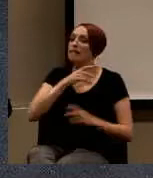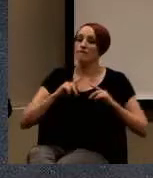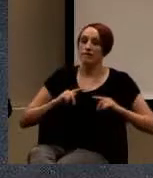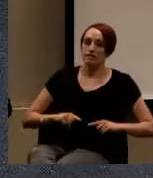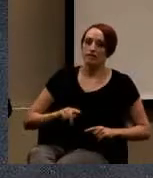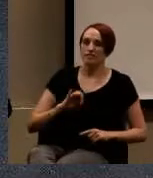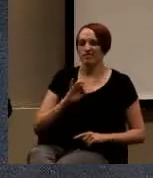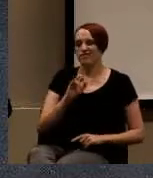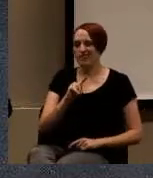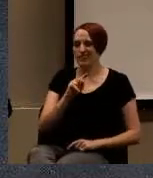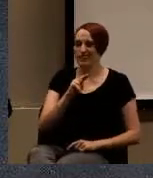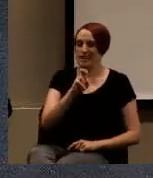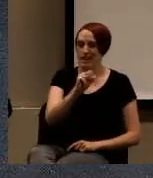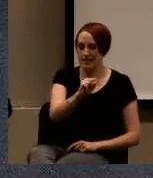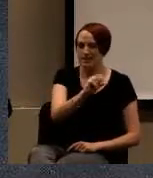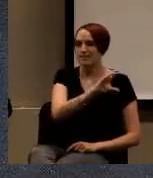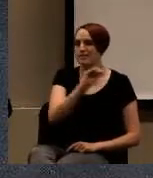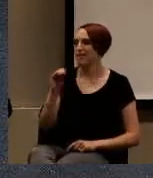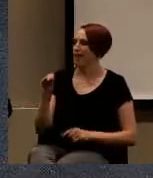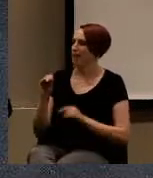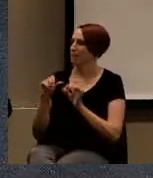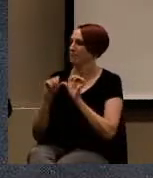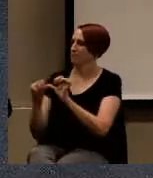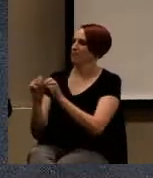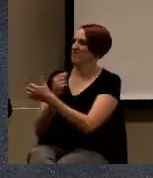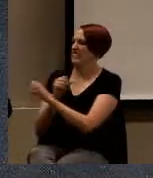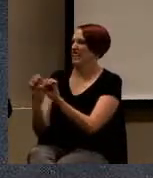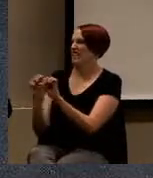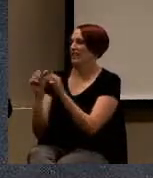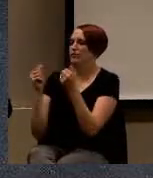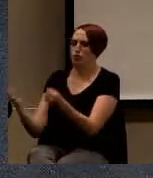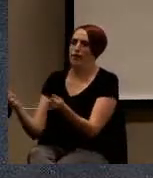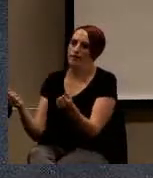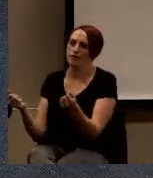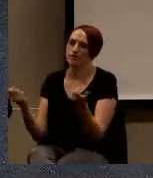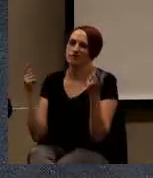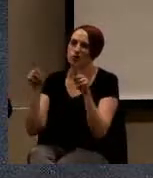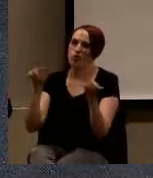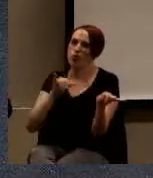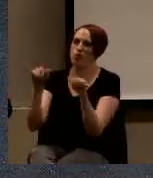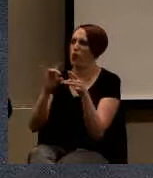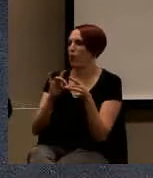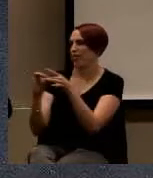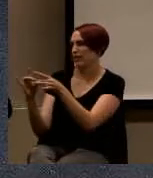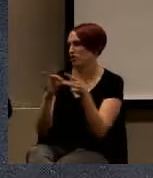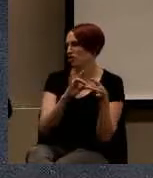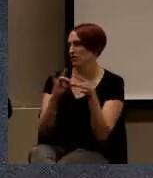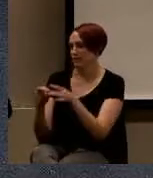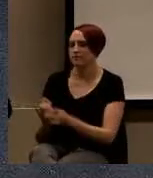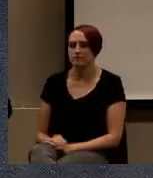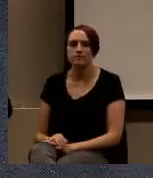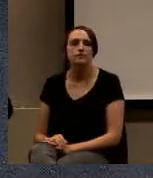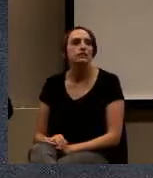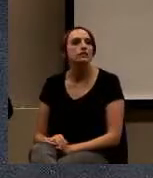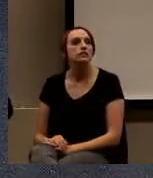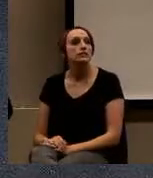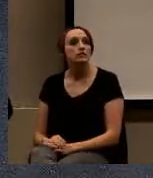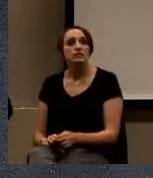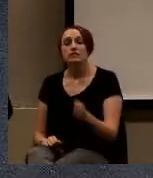physical fitness and being able to safely drive. And then again, older adults tend to have the